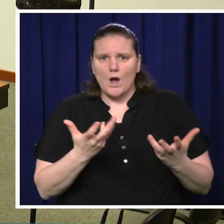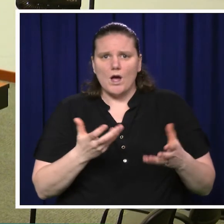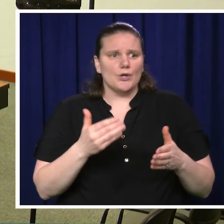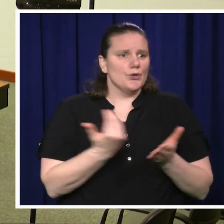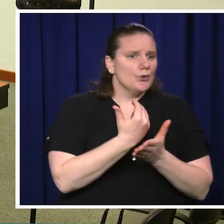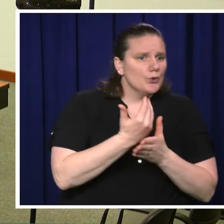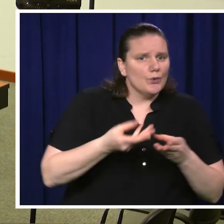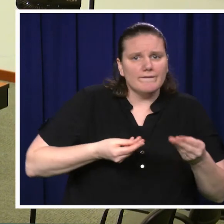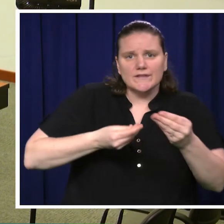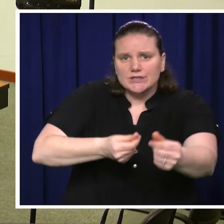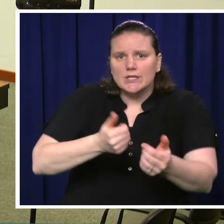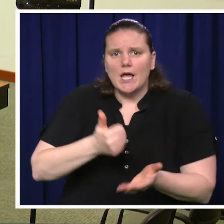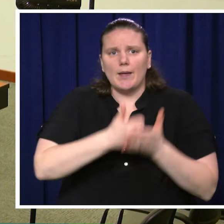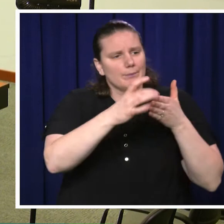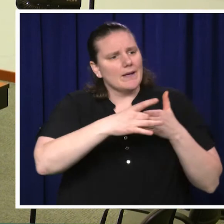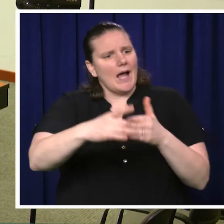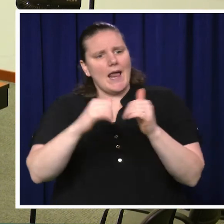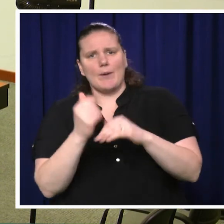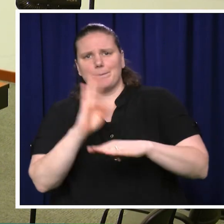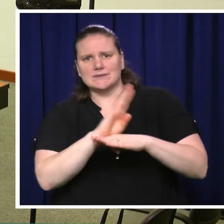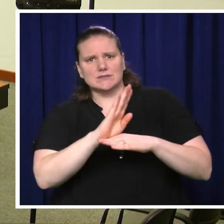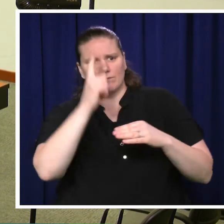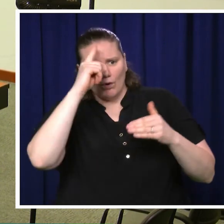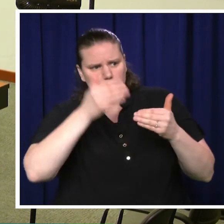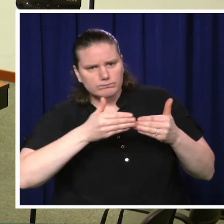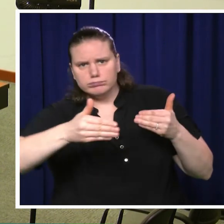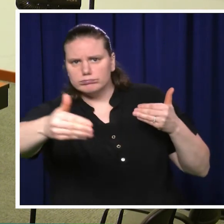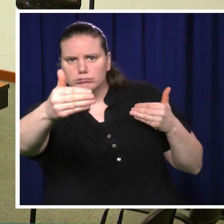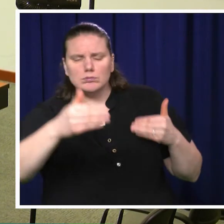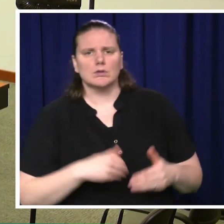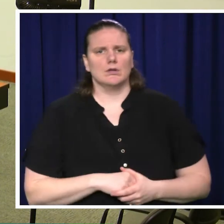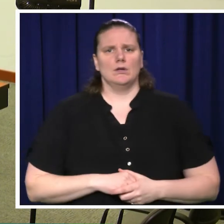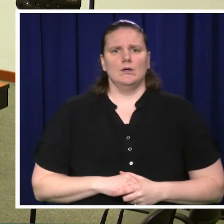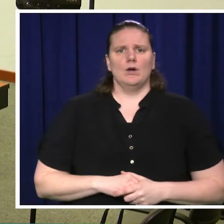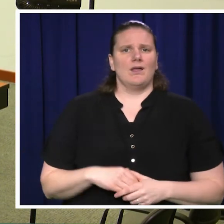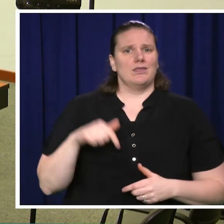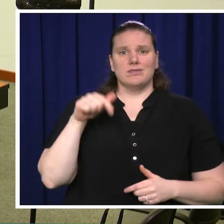Some of these solutions provided new found efficiencies that will help guide how we do business moving forward.